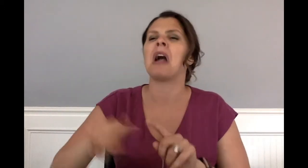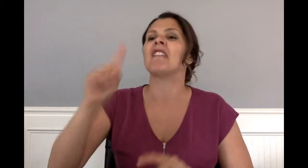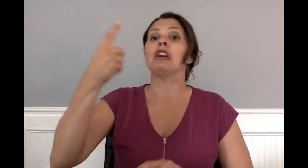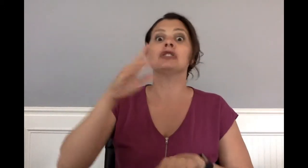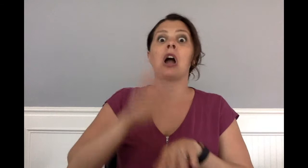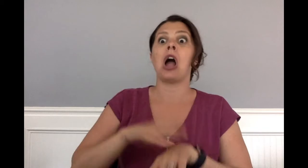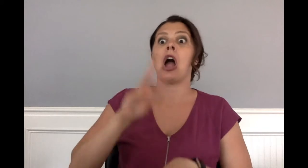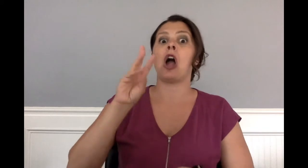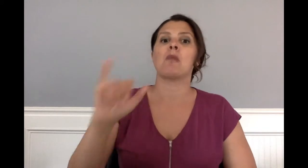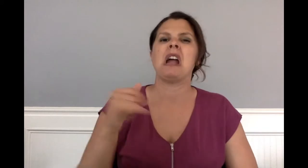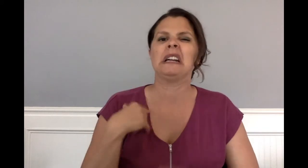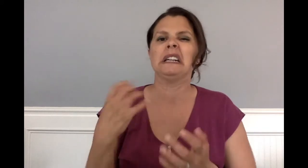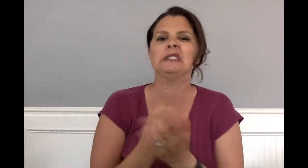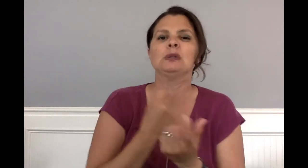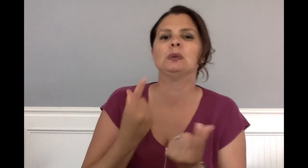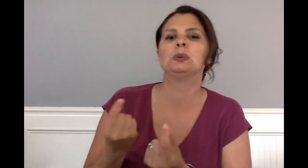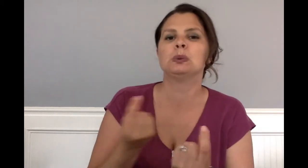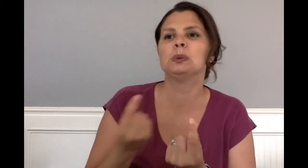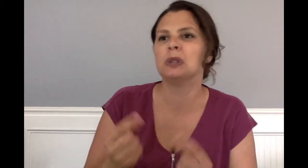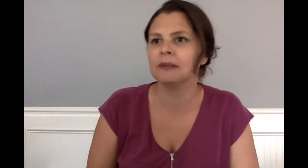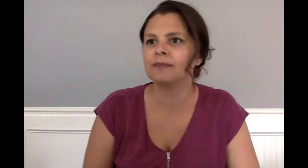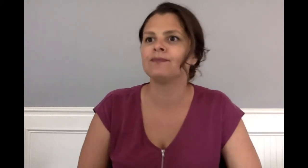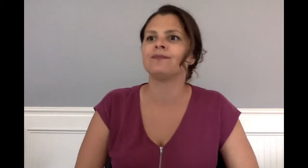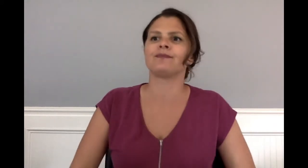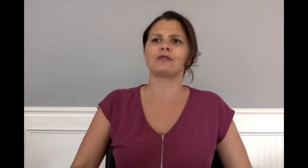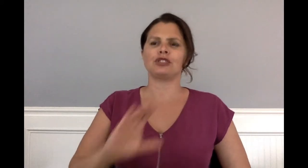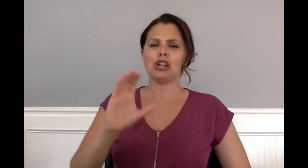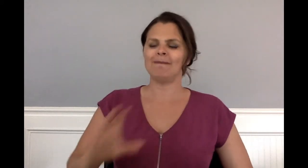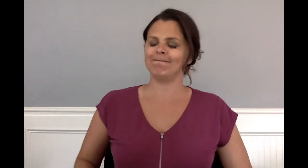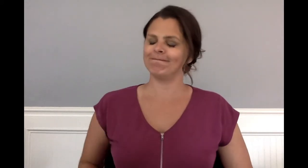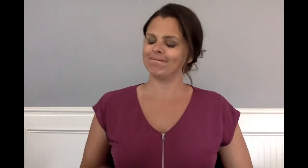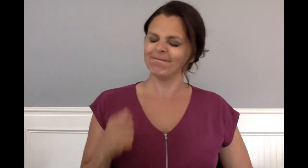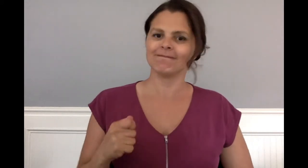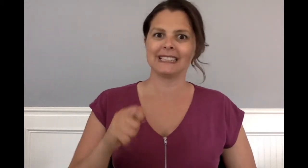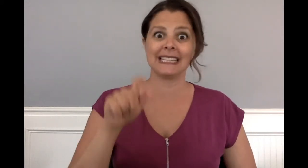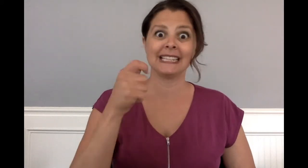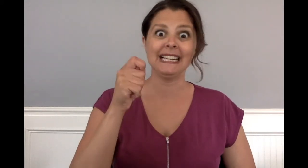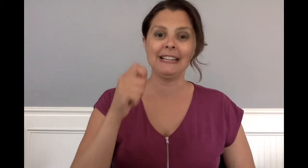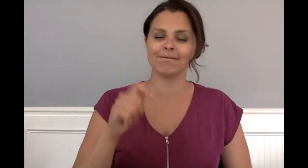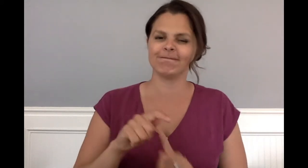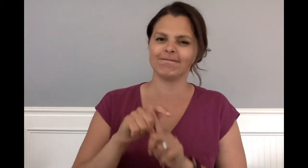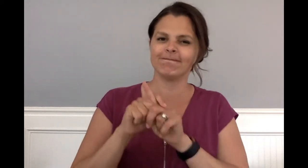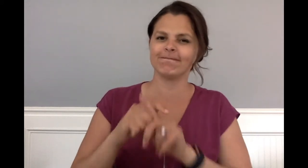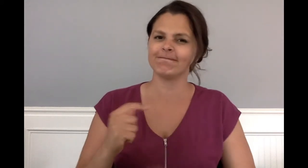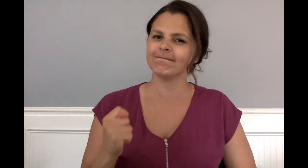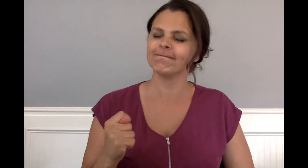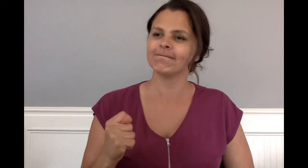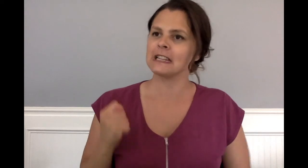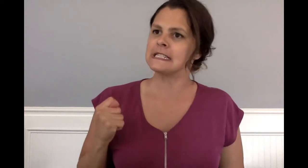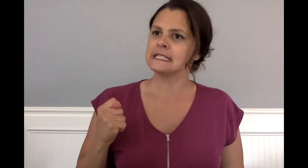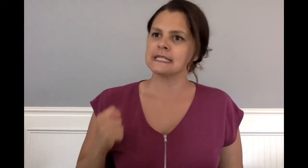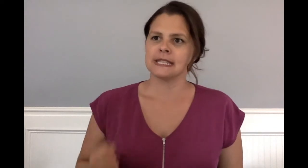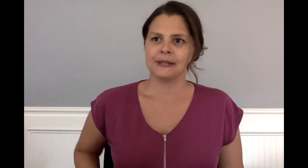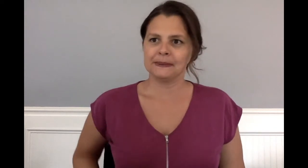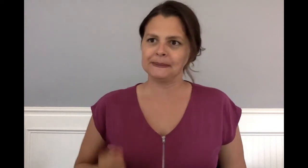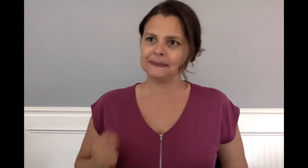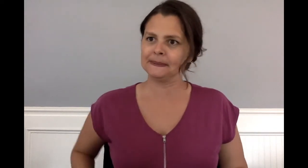But first he had an errand to do. Charlie gripped his key between his knuckles,